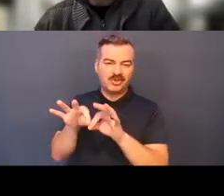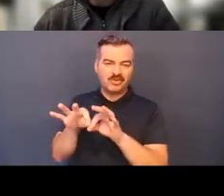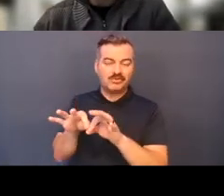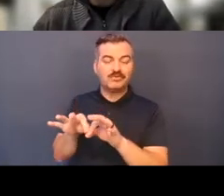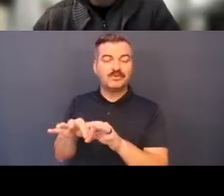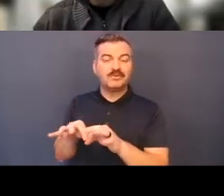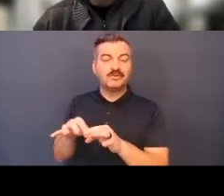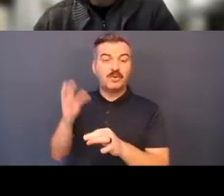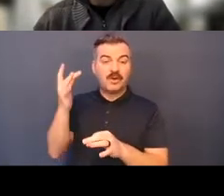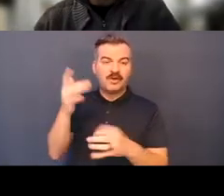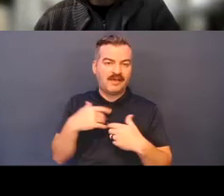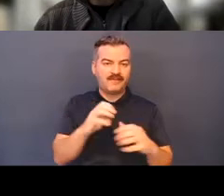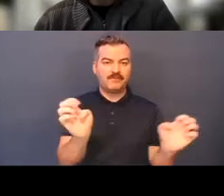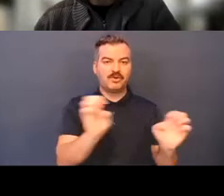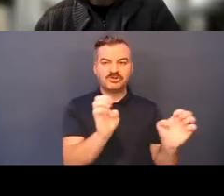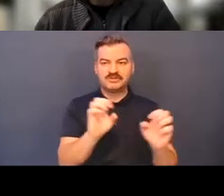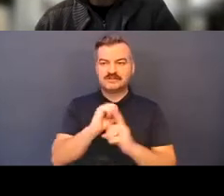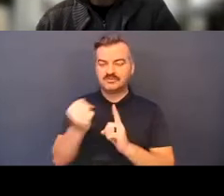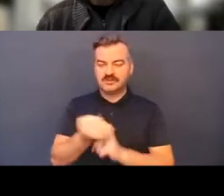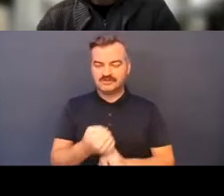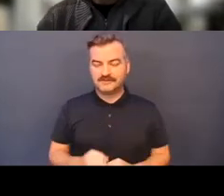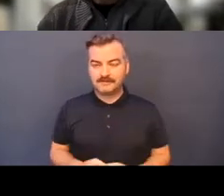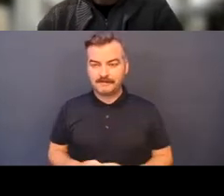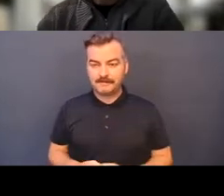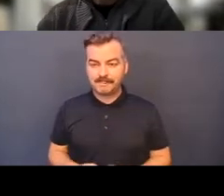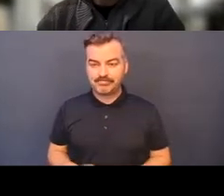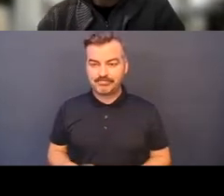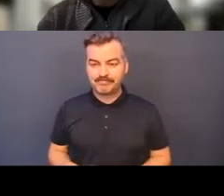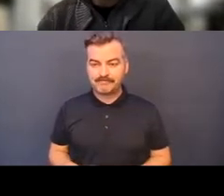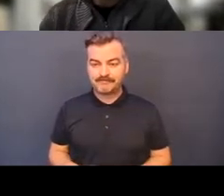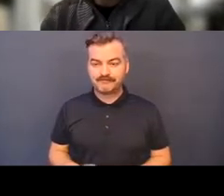to emergency situations. 15:34:19 So as an orientation ability as a